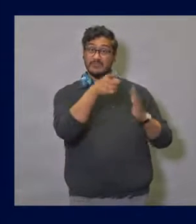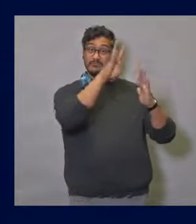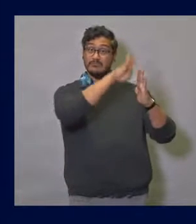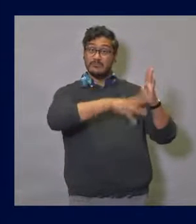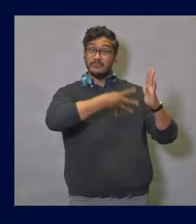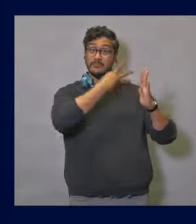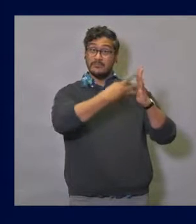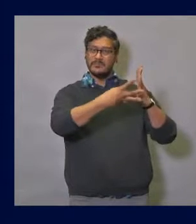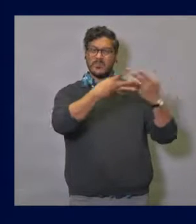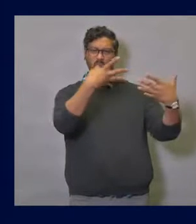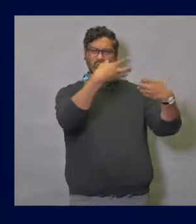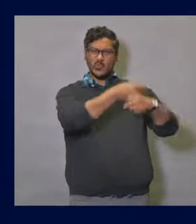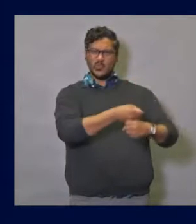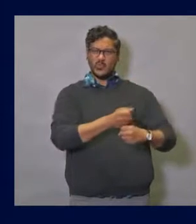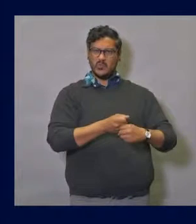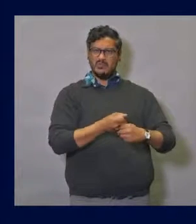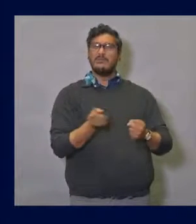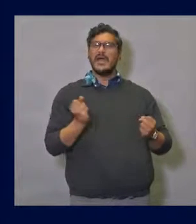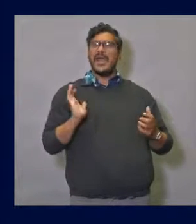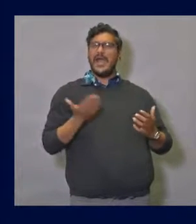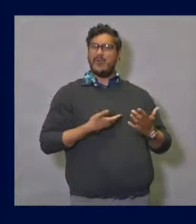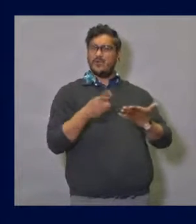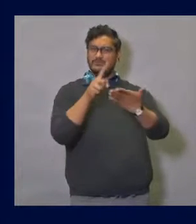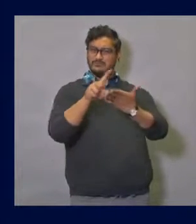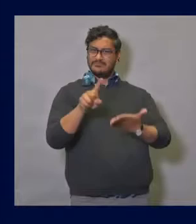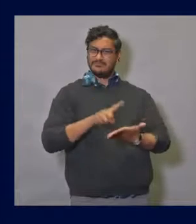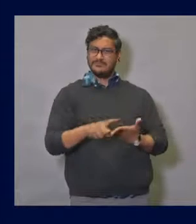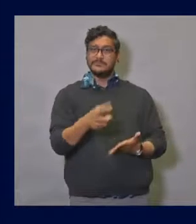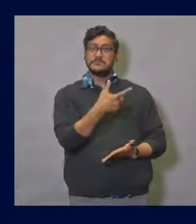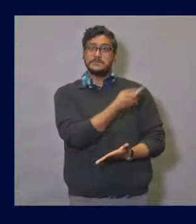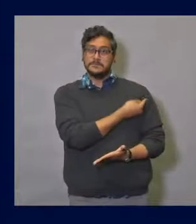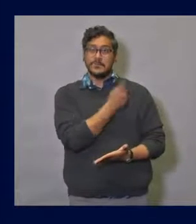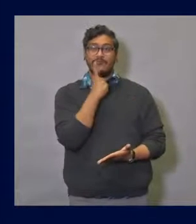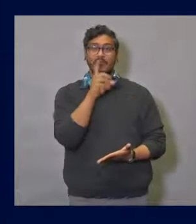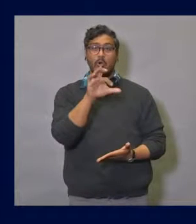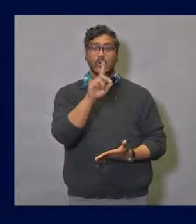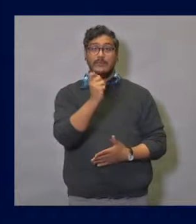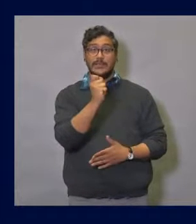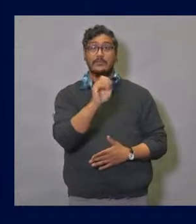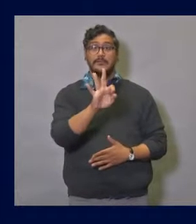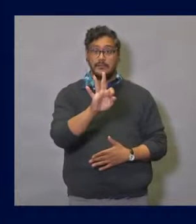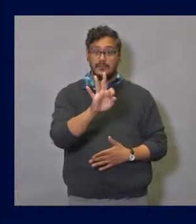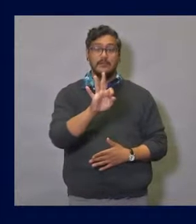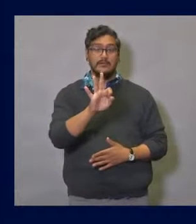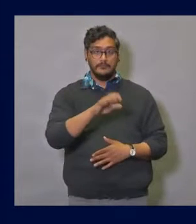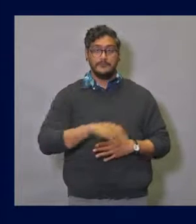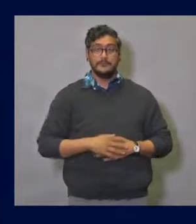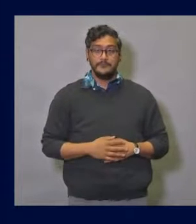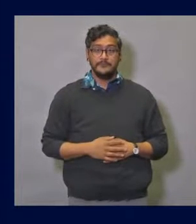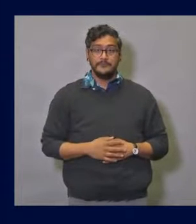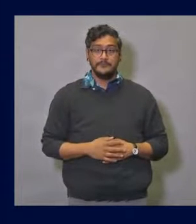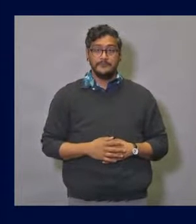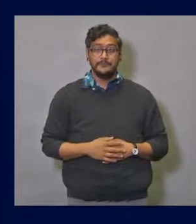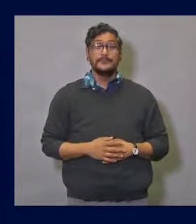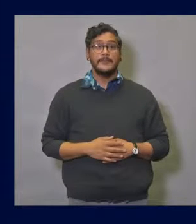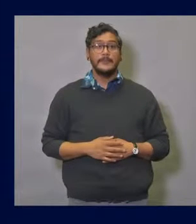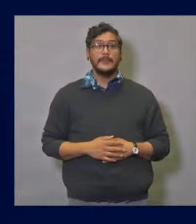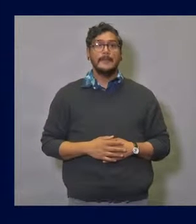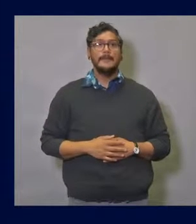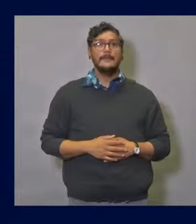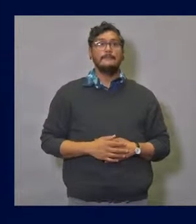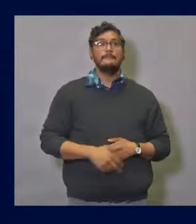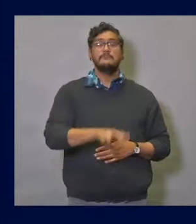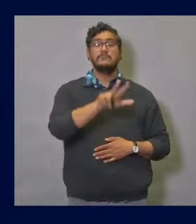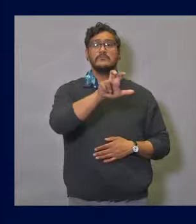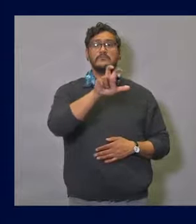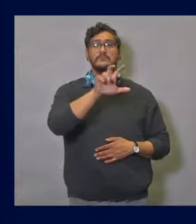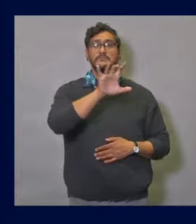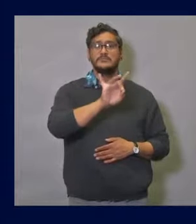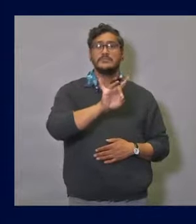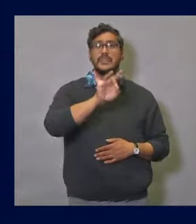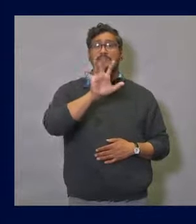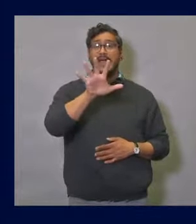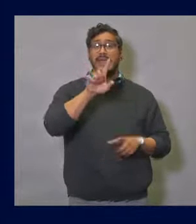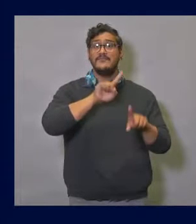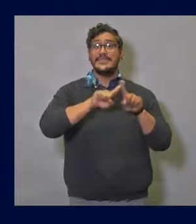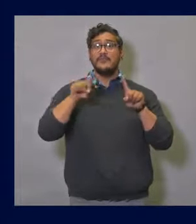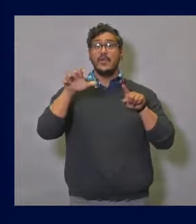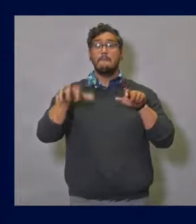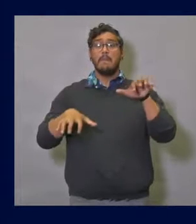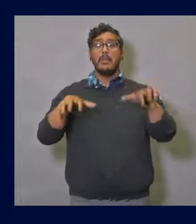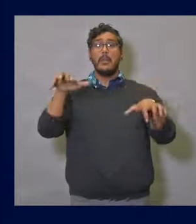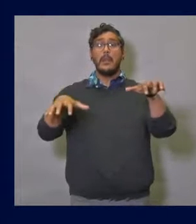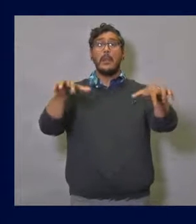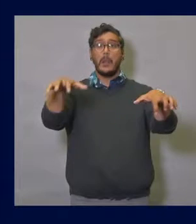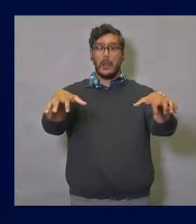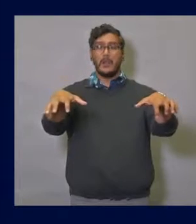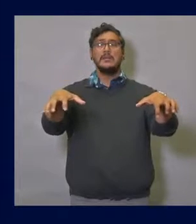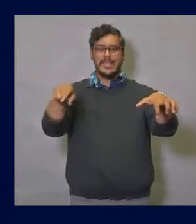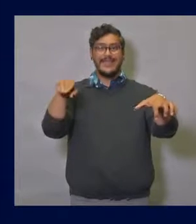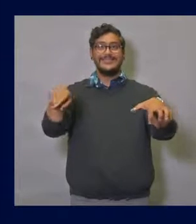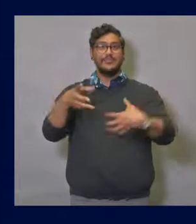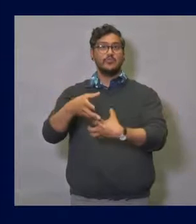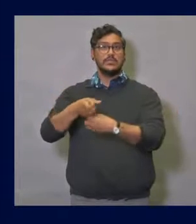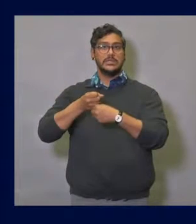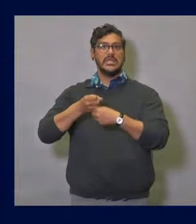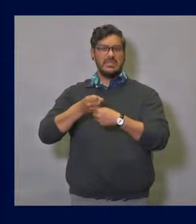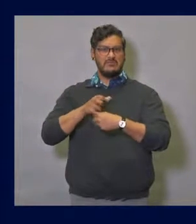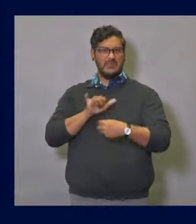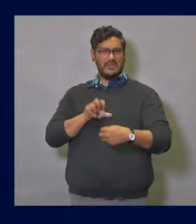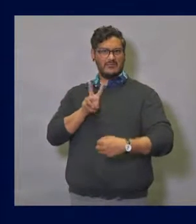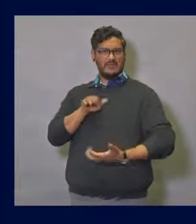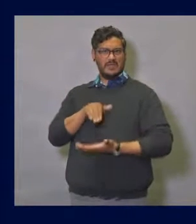LOGÍSTICA.